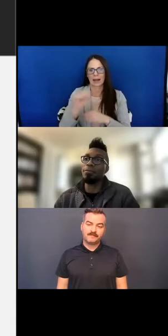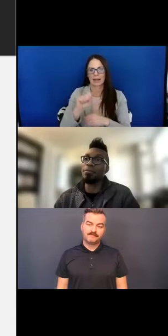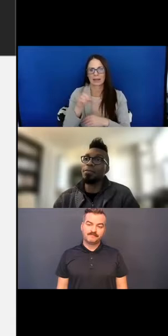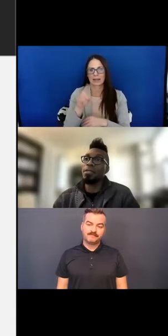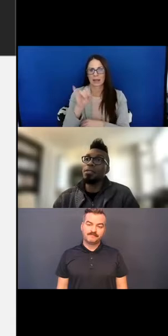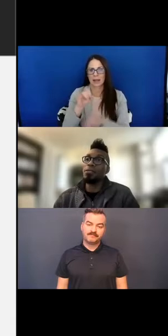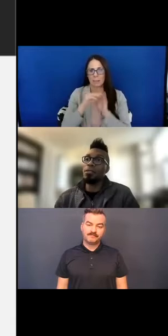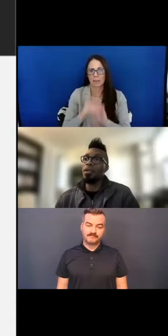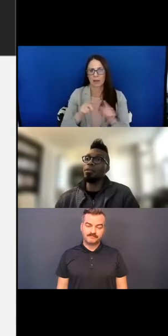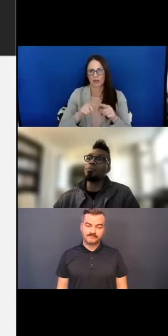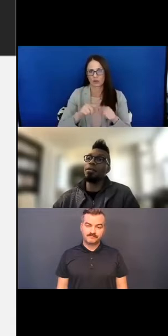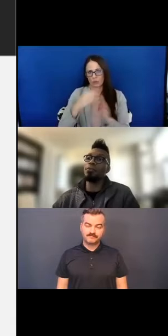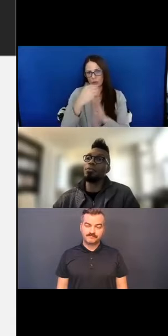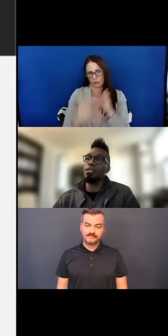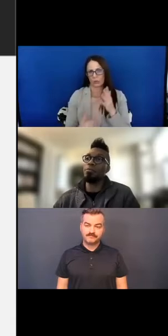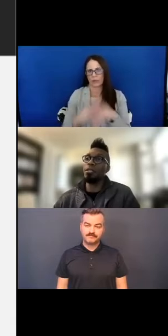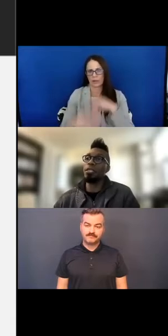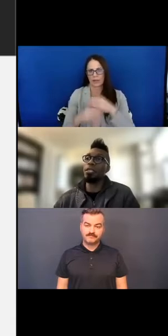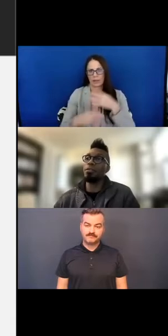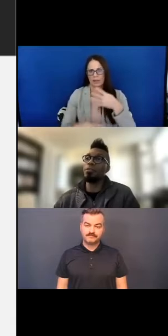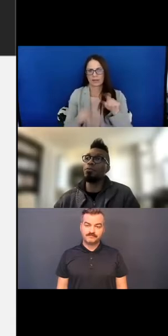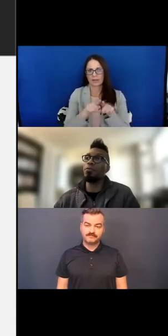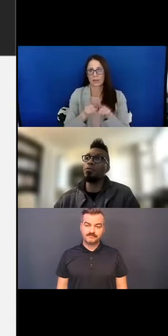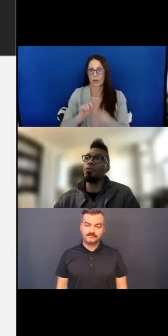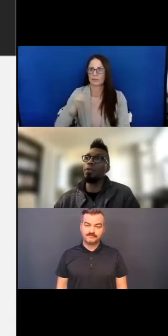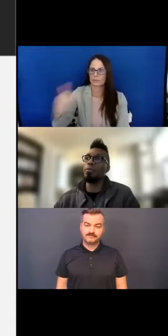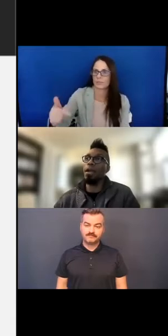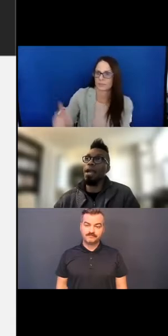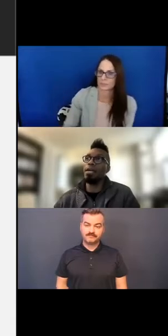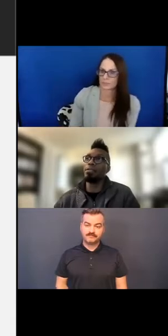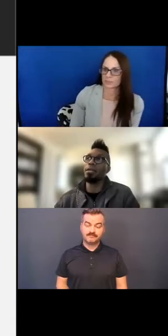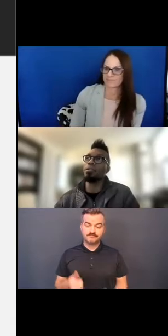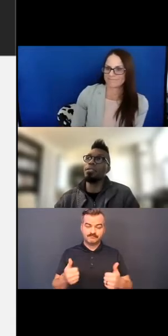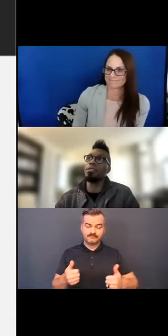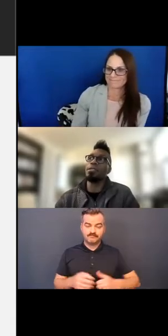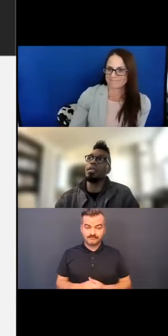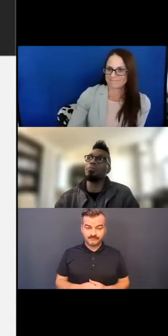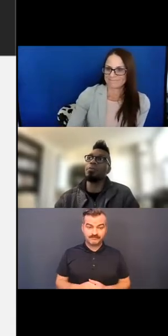15:31:19 So the various models of disability therefore form a path that proceeds a disabled